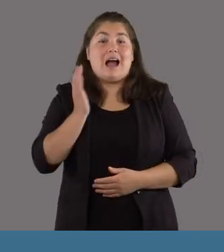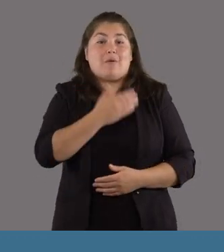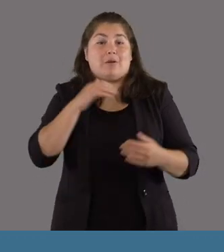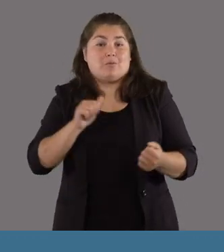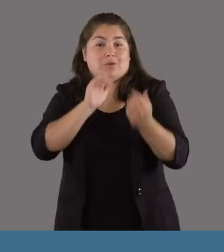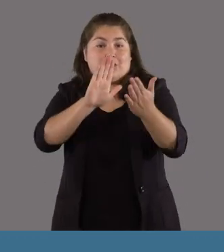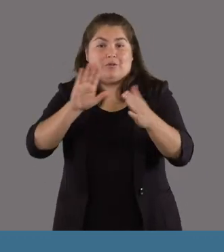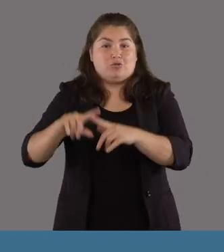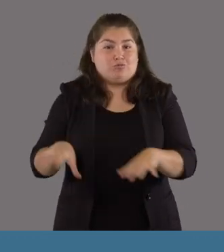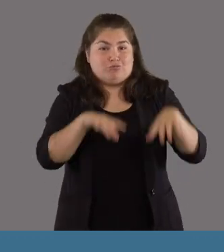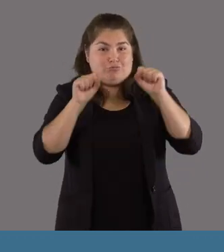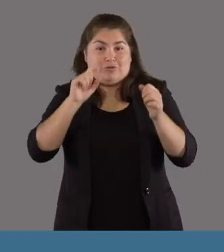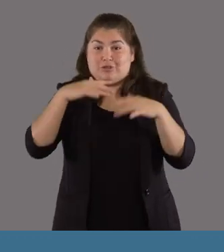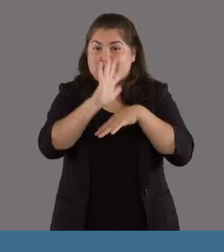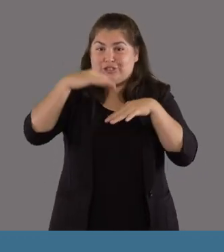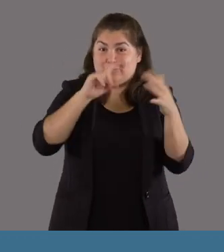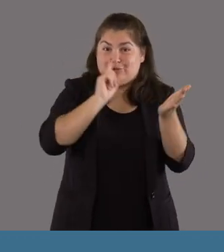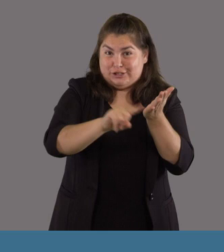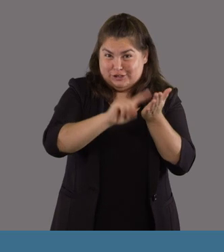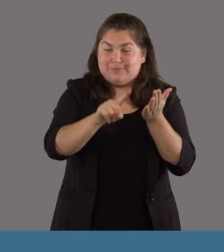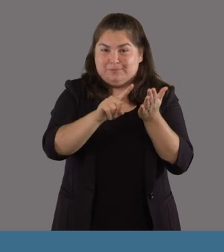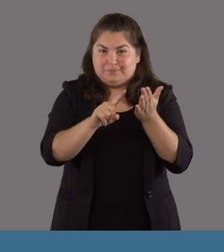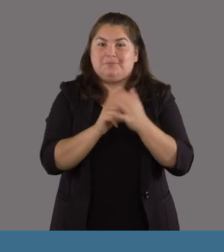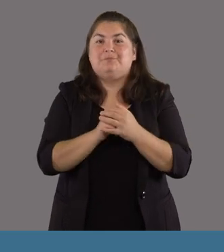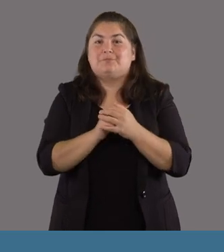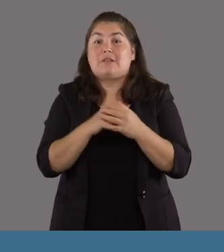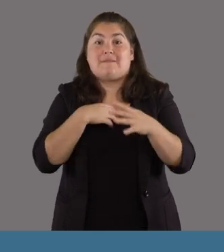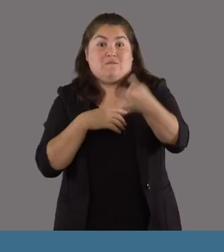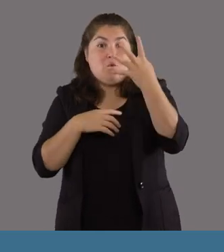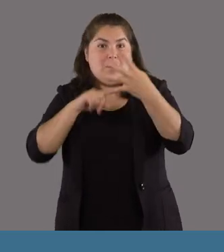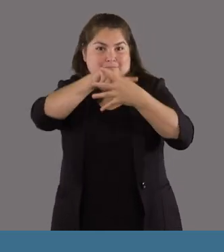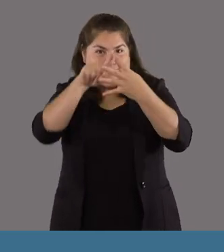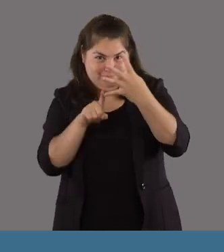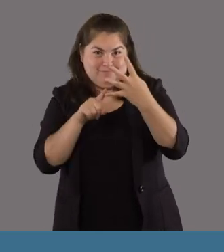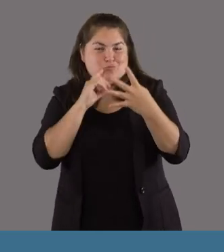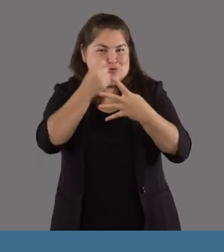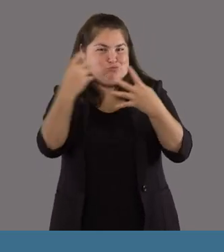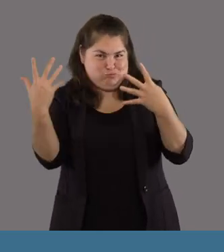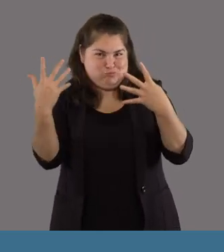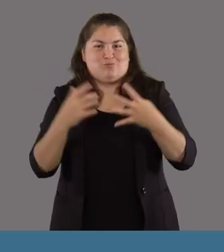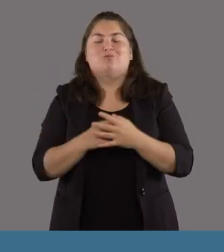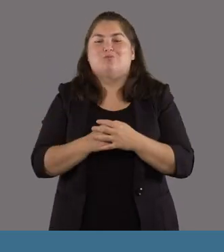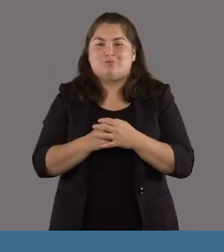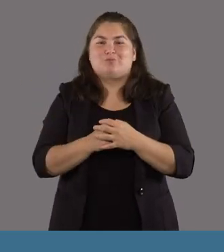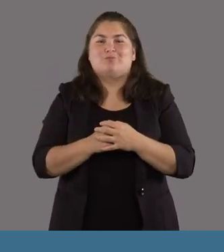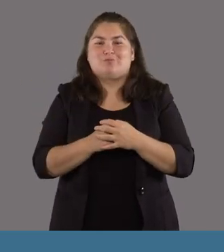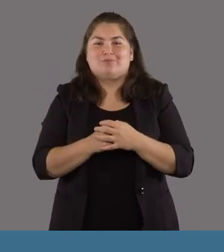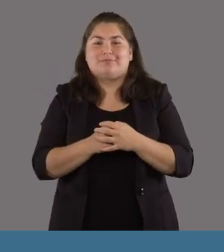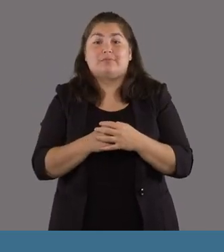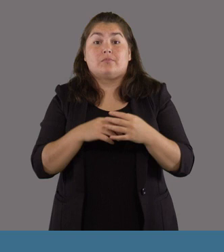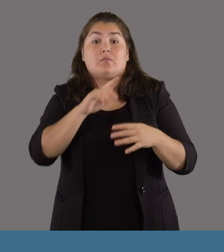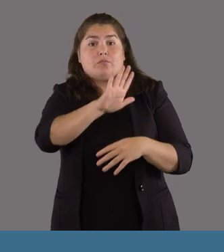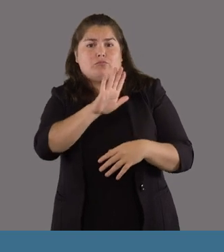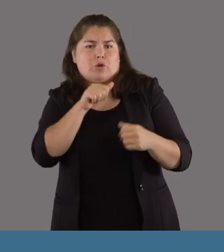Our Approach to Conducting Indigenous Research. There are four main aspects of Archipel’s